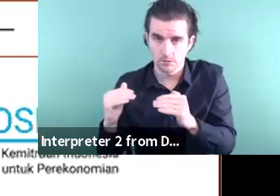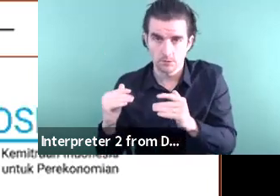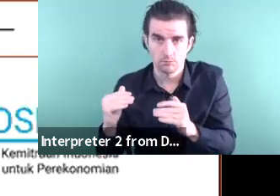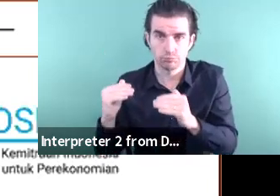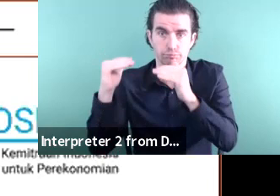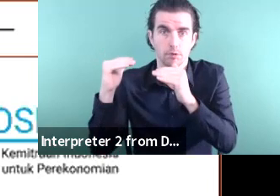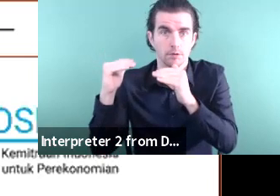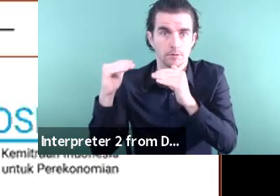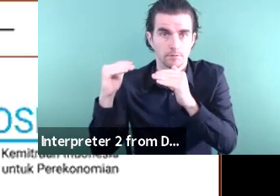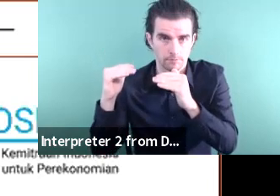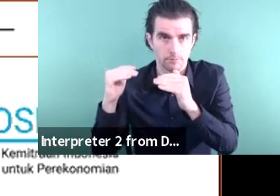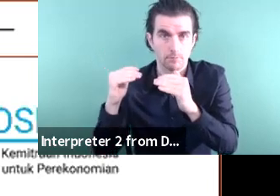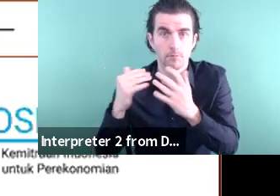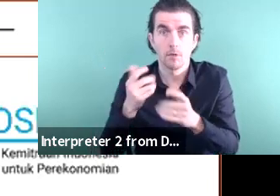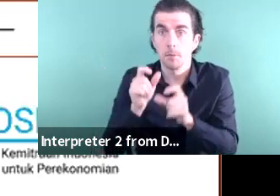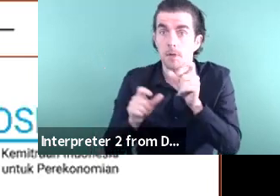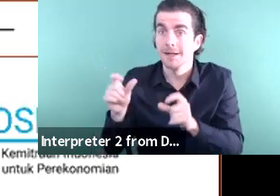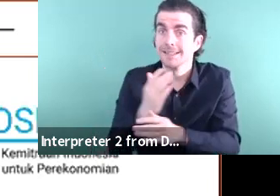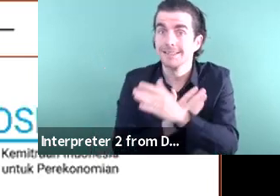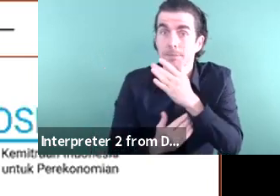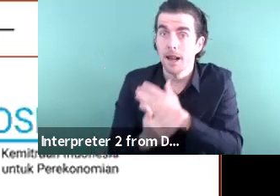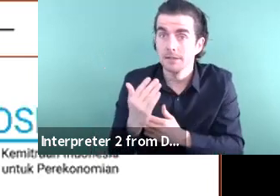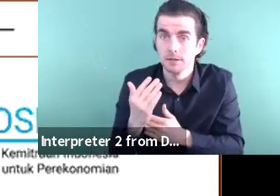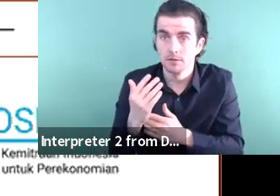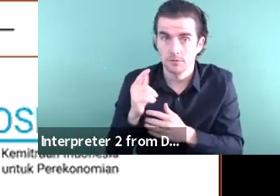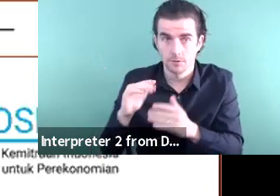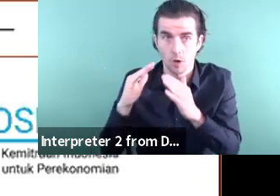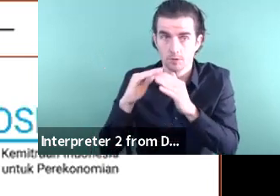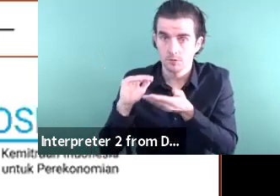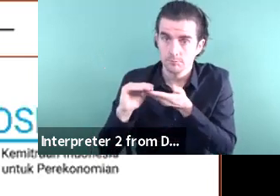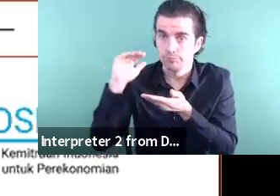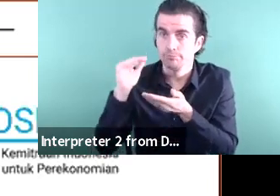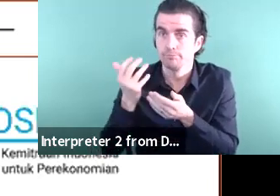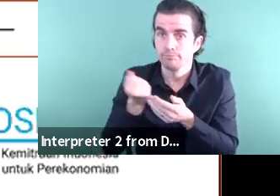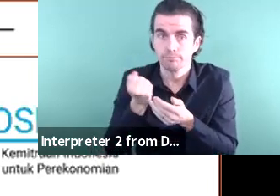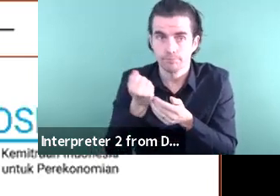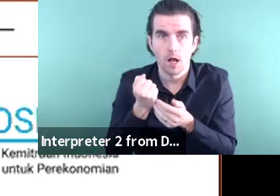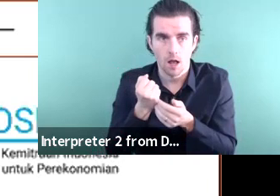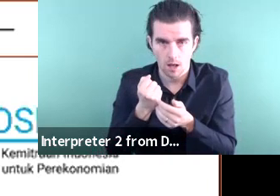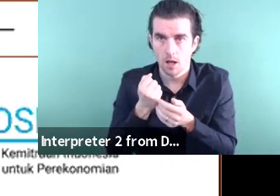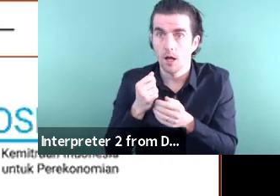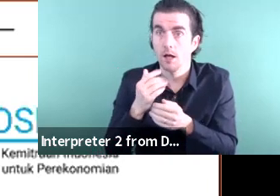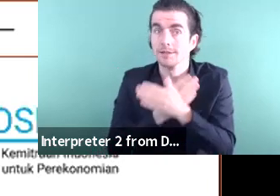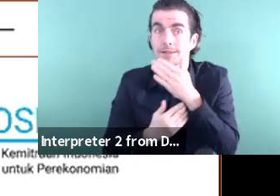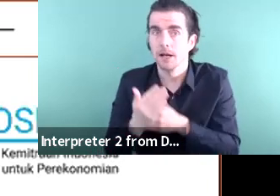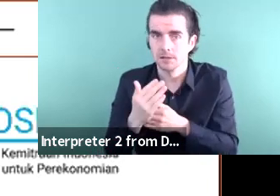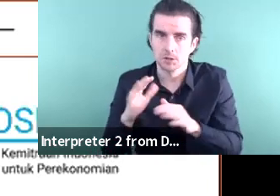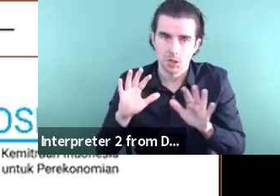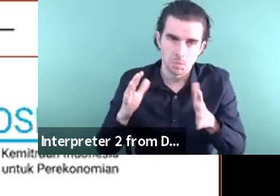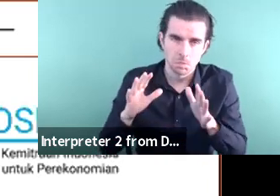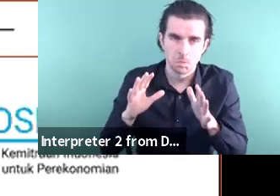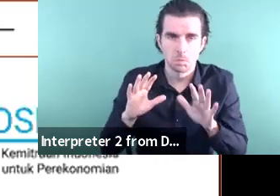the difference in costs of multiple disability versus single disability, well in the beginning